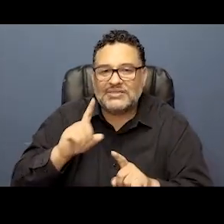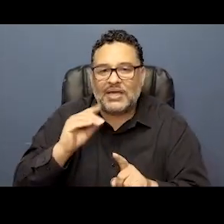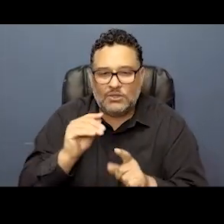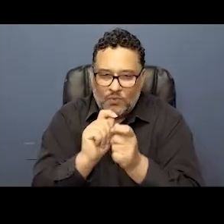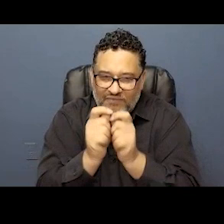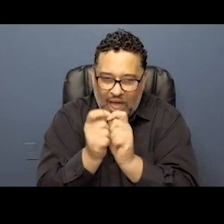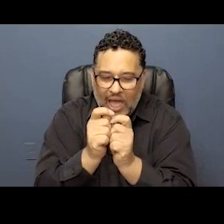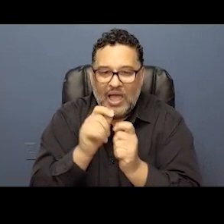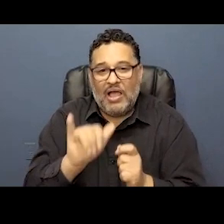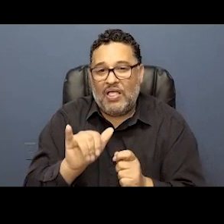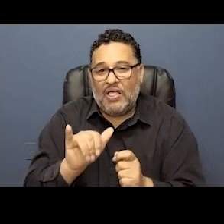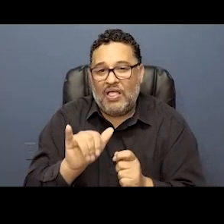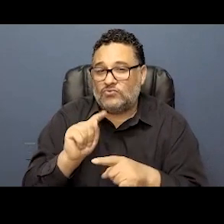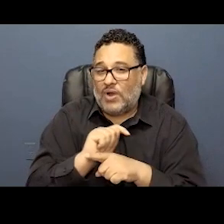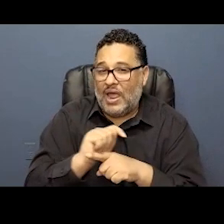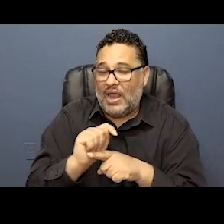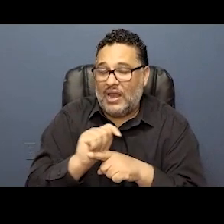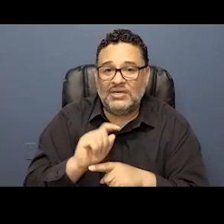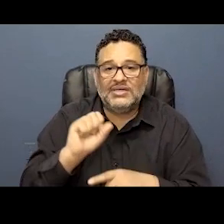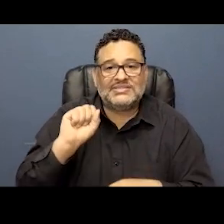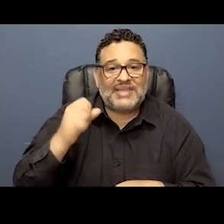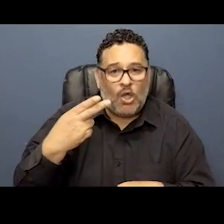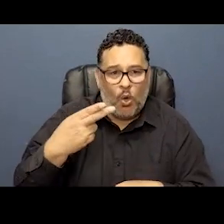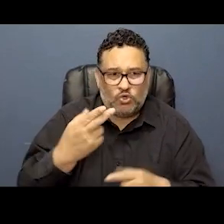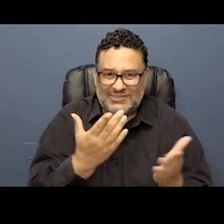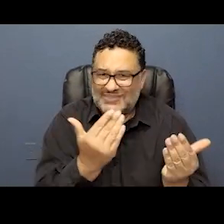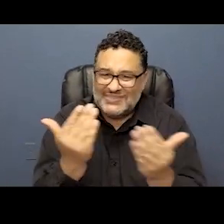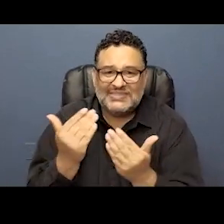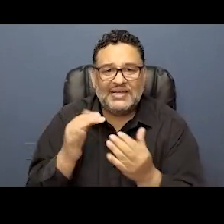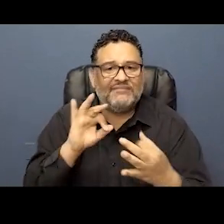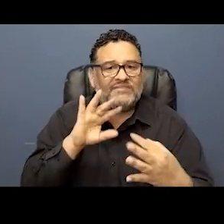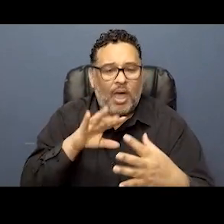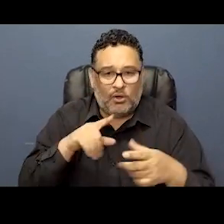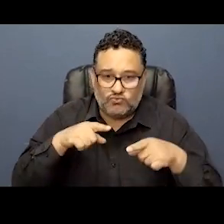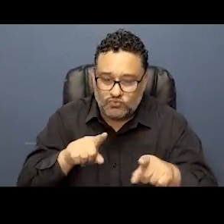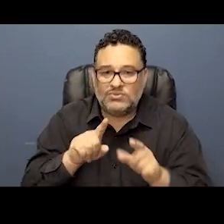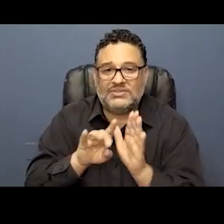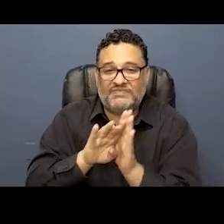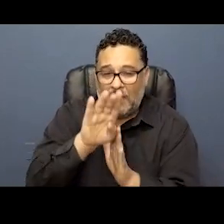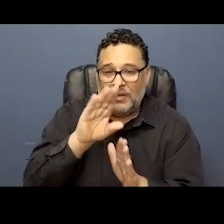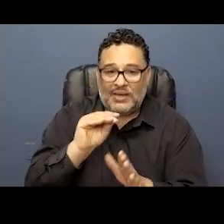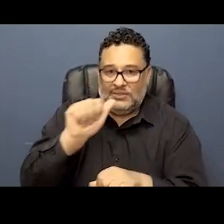Get stakeholder feedback throughout the development and implementation process.